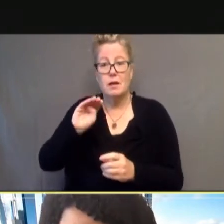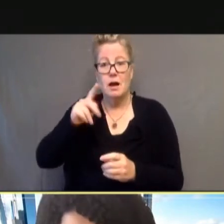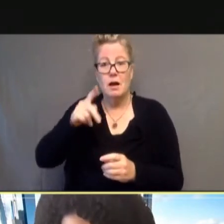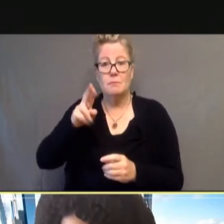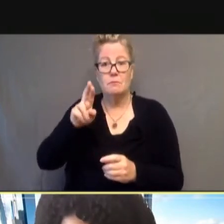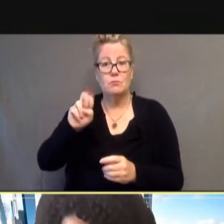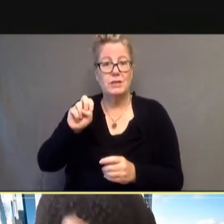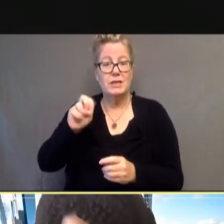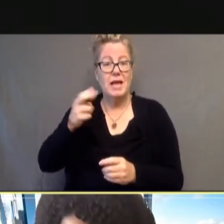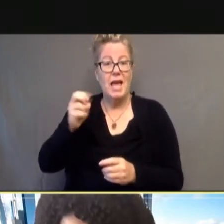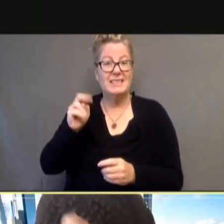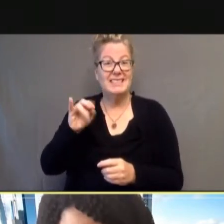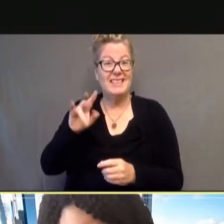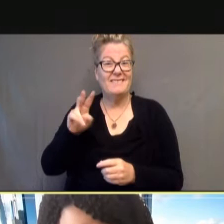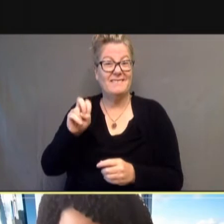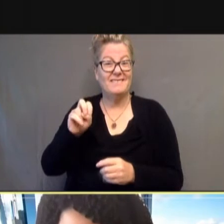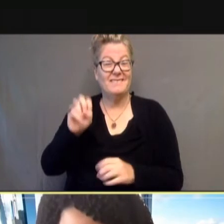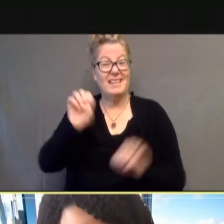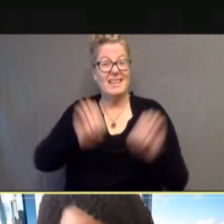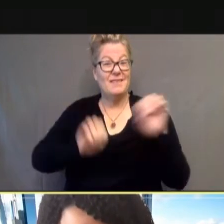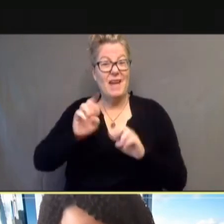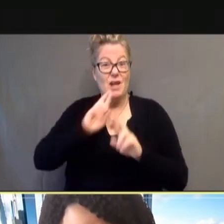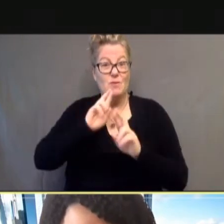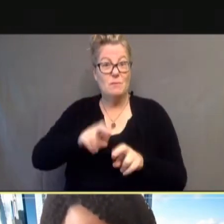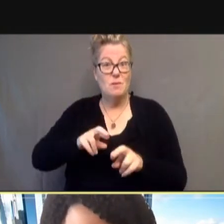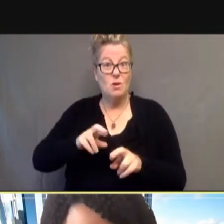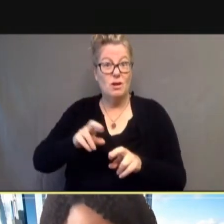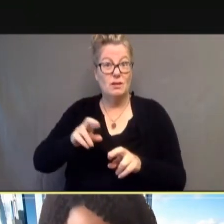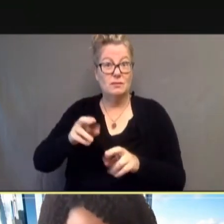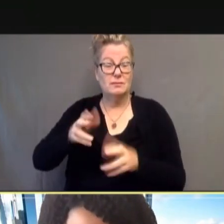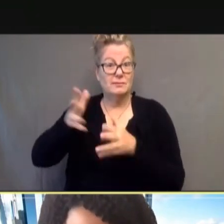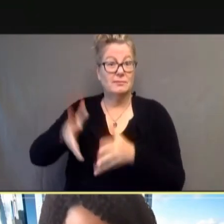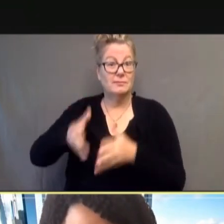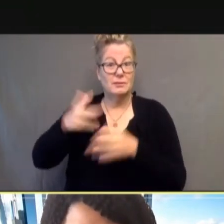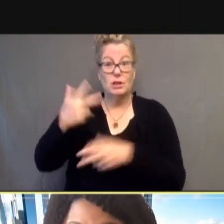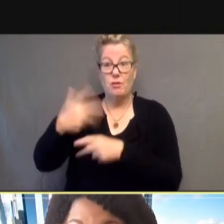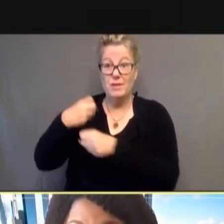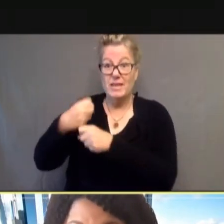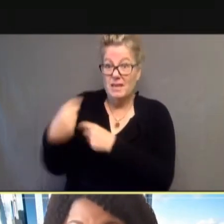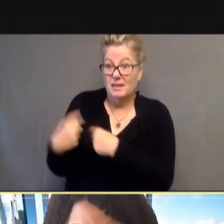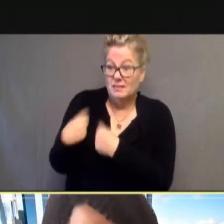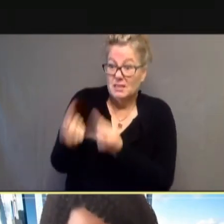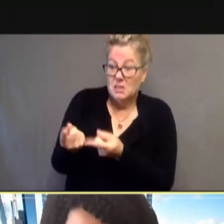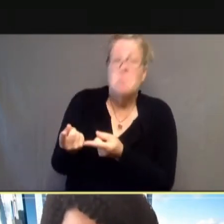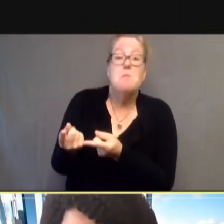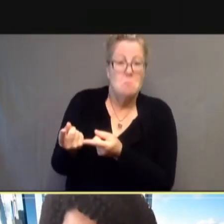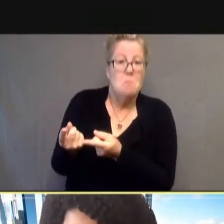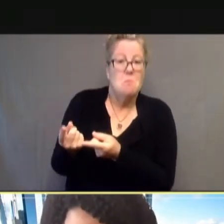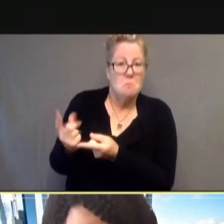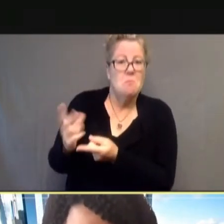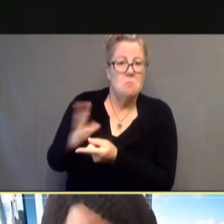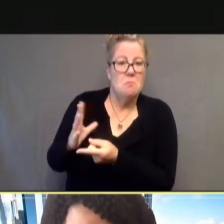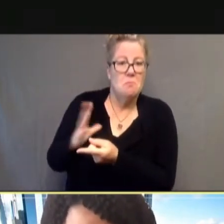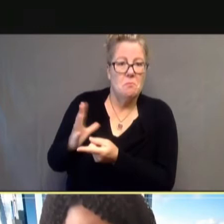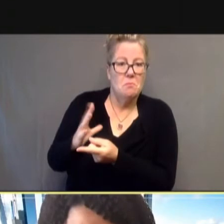years old, you could consider that current. However, for psychiatric conditions like anxiety